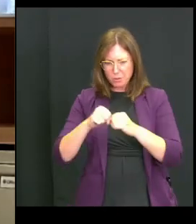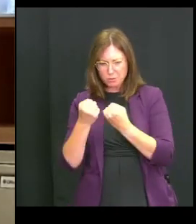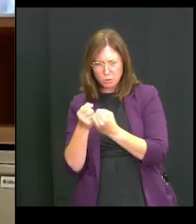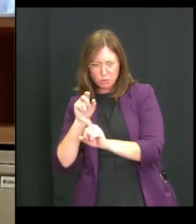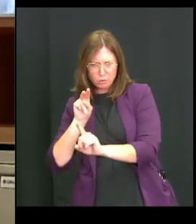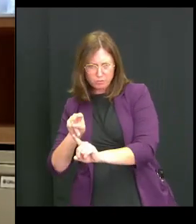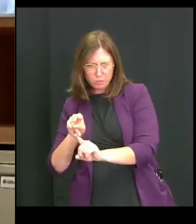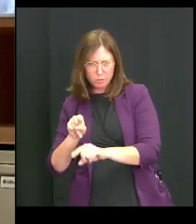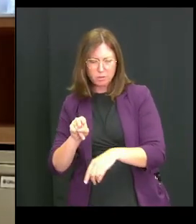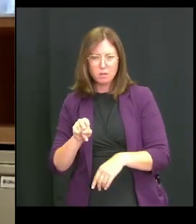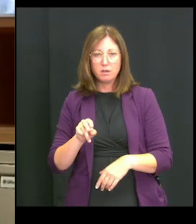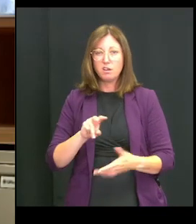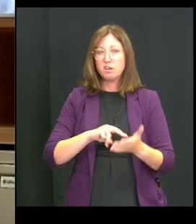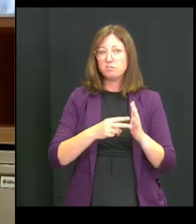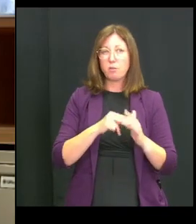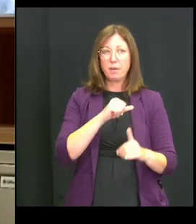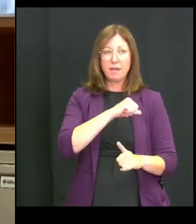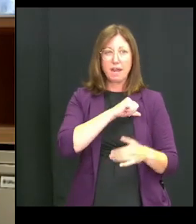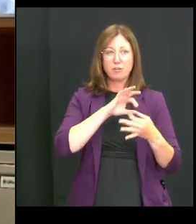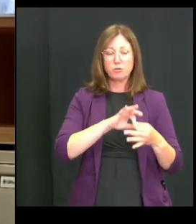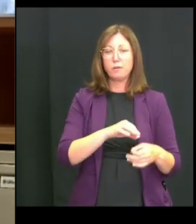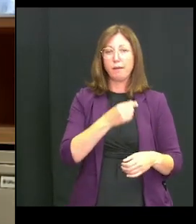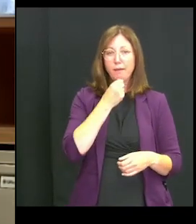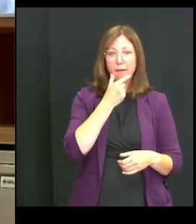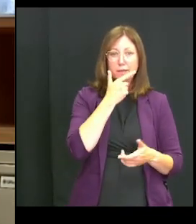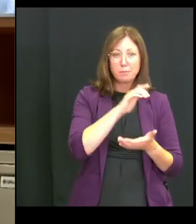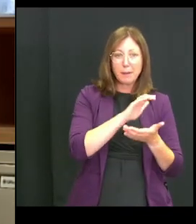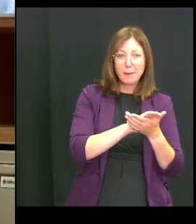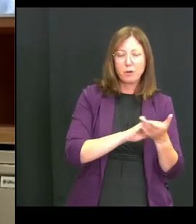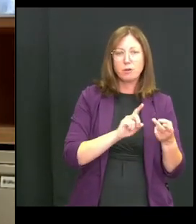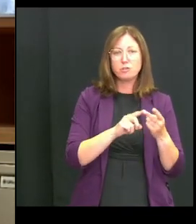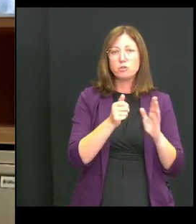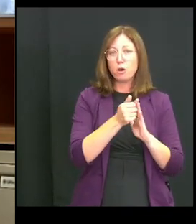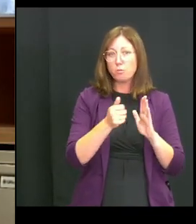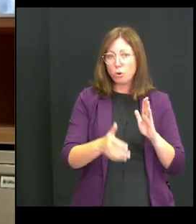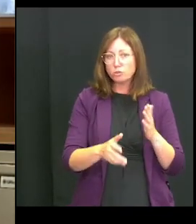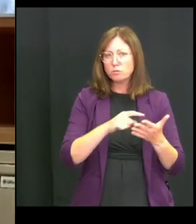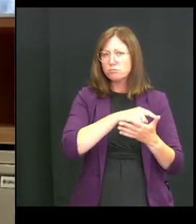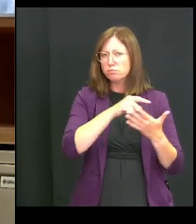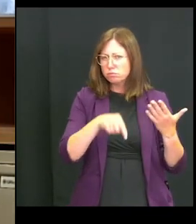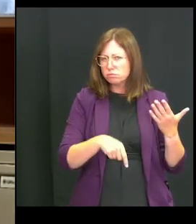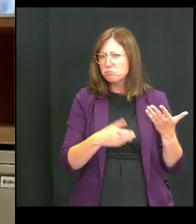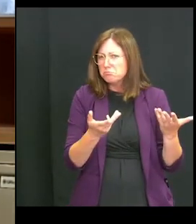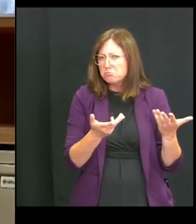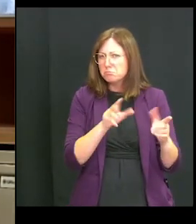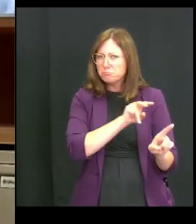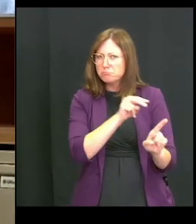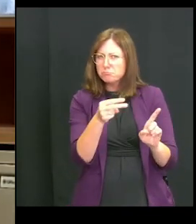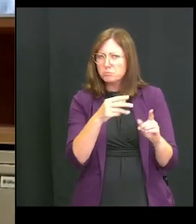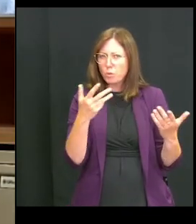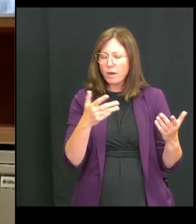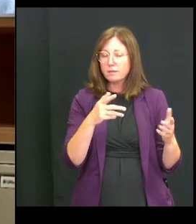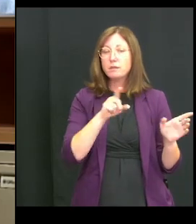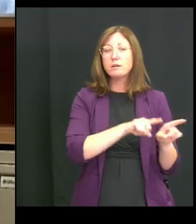So attitudes towards say, same sex marriage and abortion, those sorts of questions. And there's even more action on social questions.